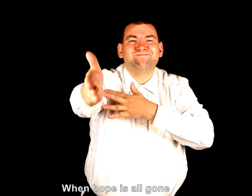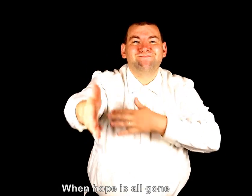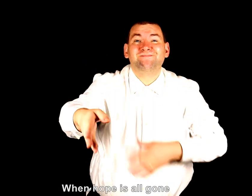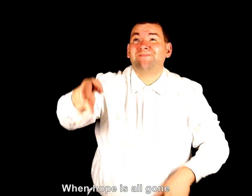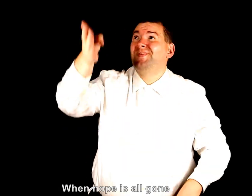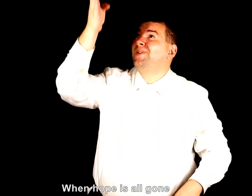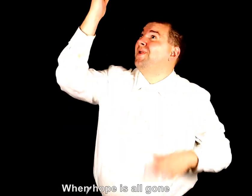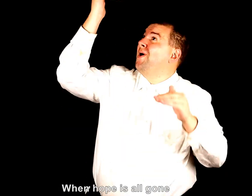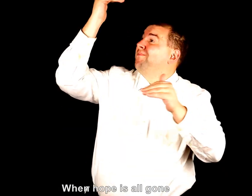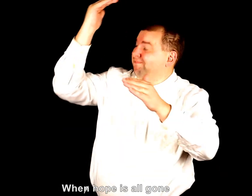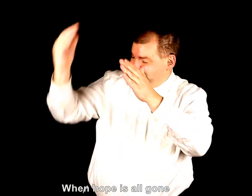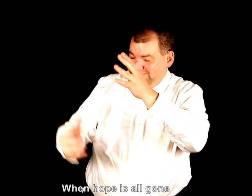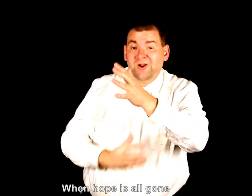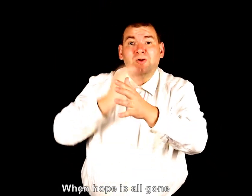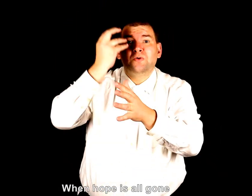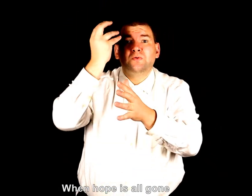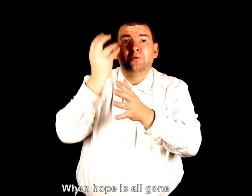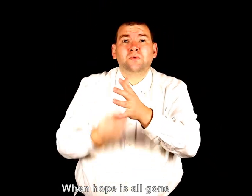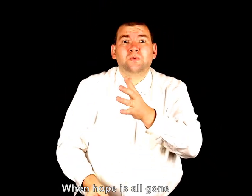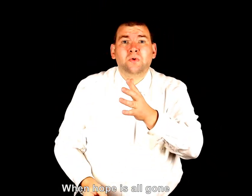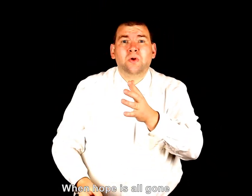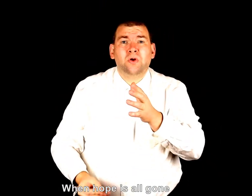When hope is all gone